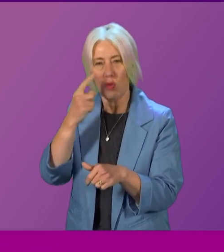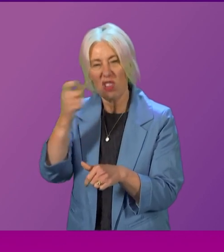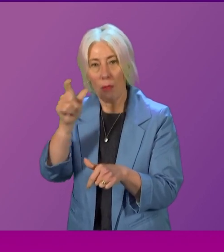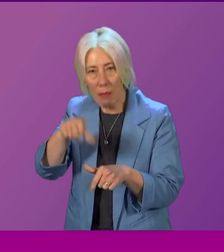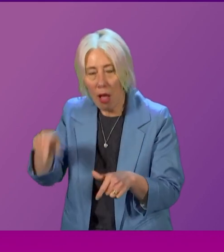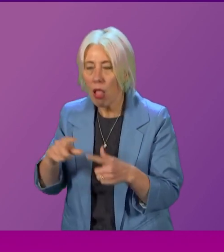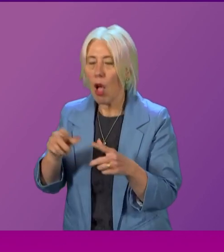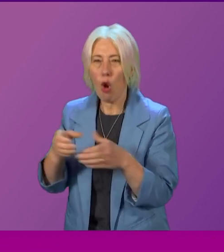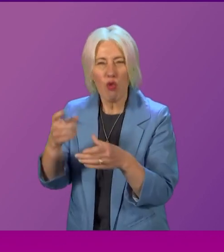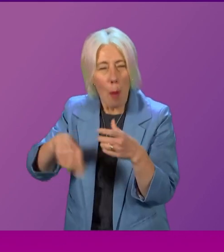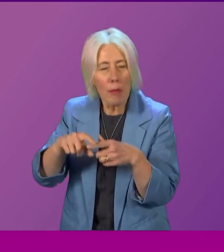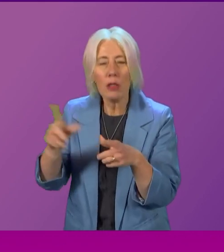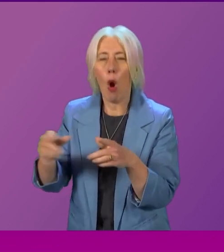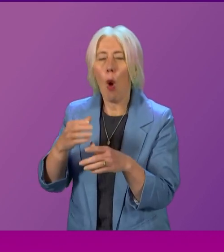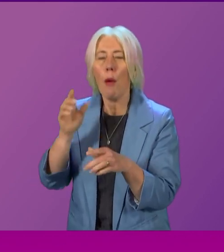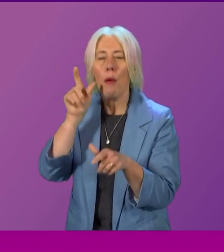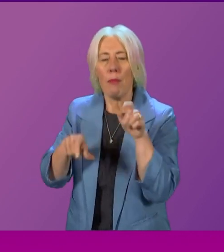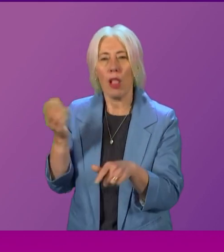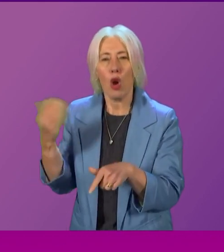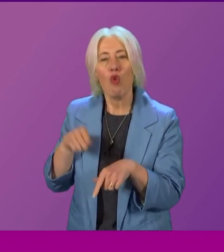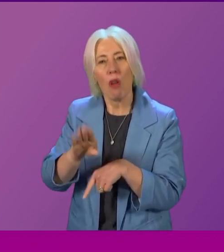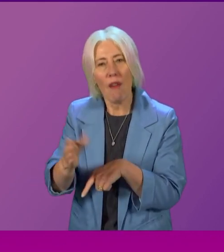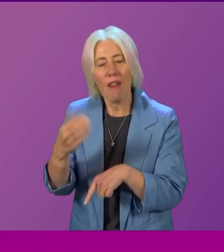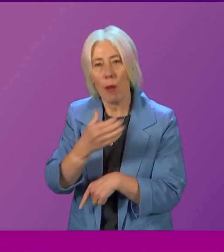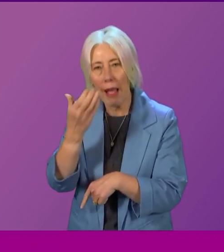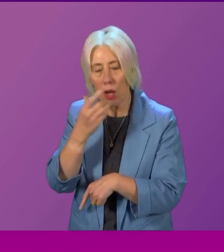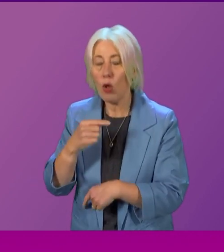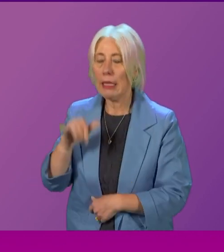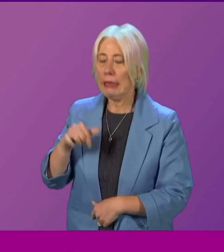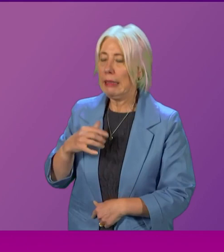It is the case that alcohol advertising and promotion can encourage young people to drink